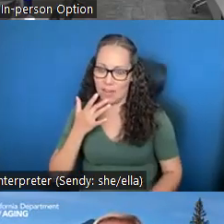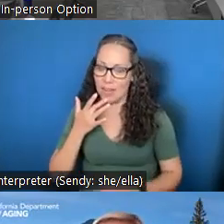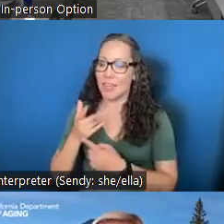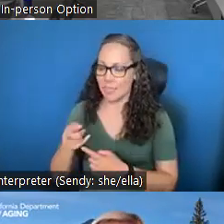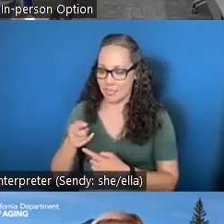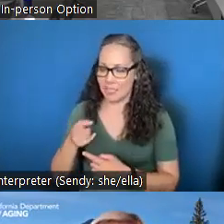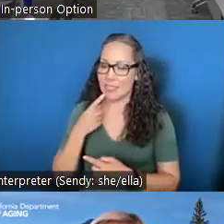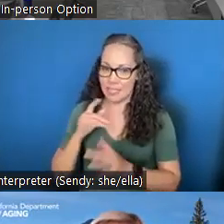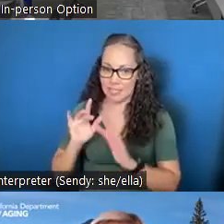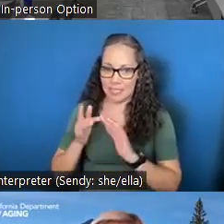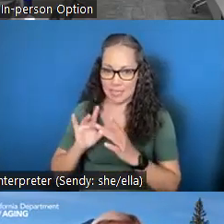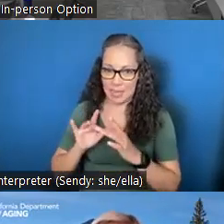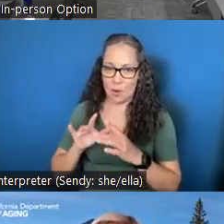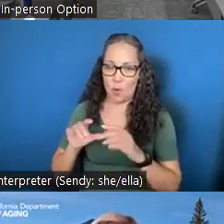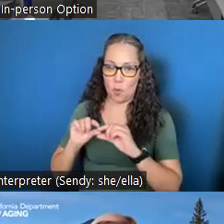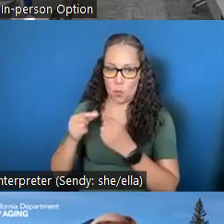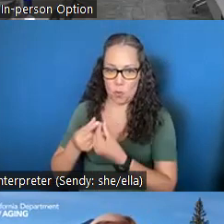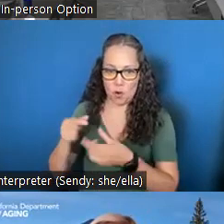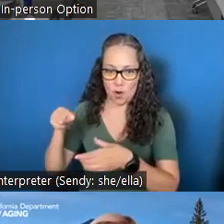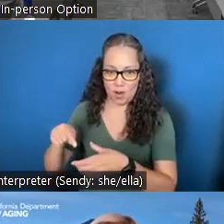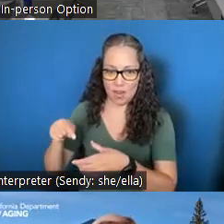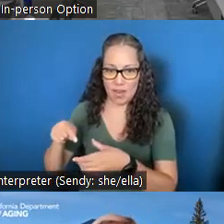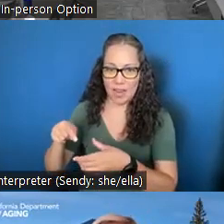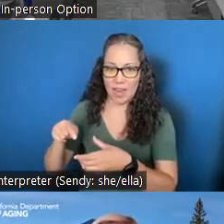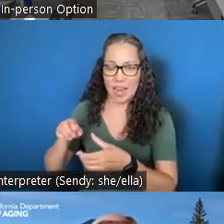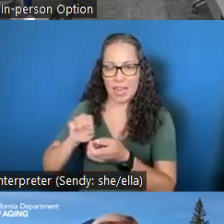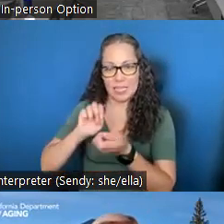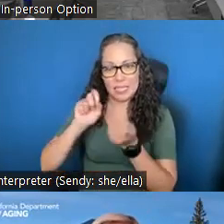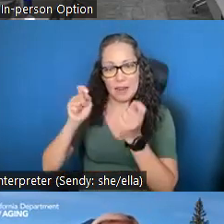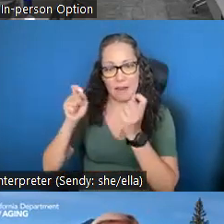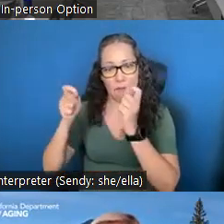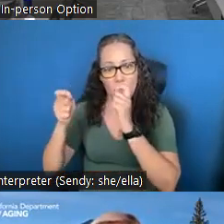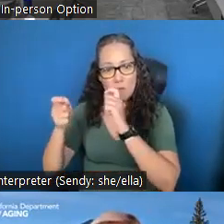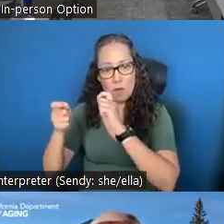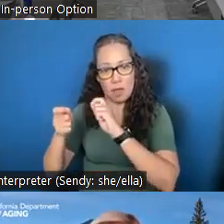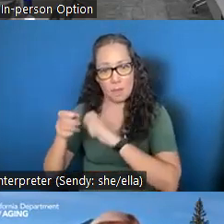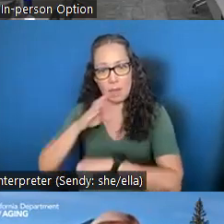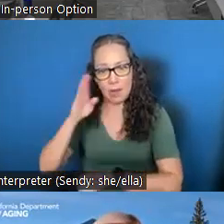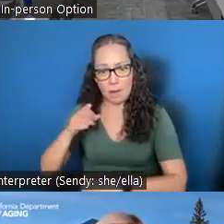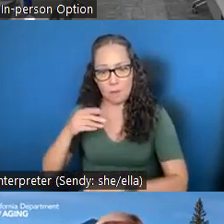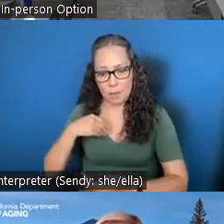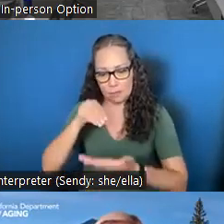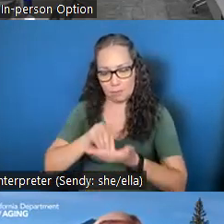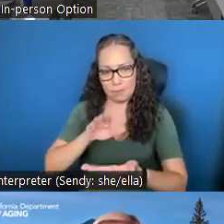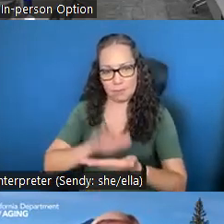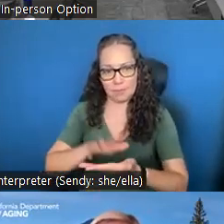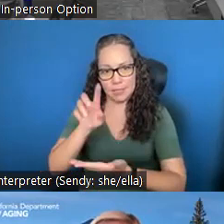has never been designed and we see that as many of us as CDA starts to prepare to celebrate its